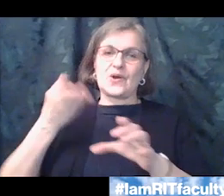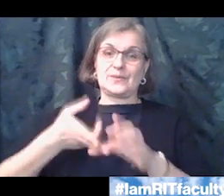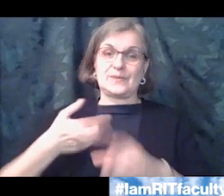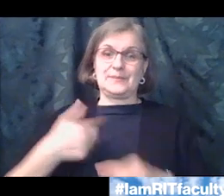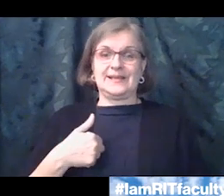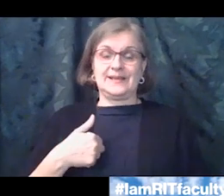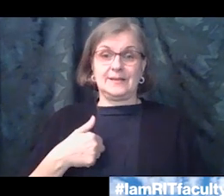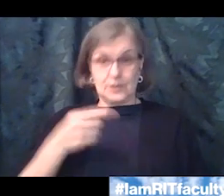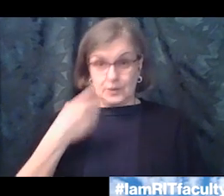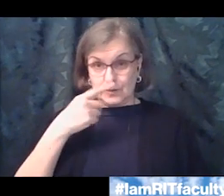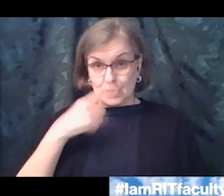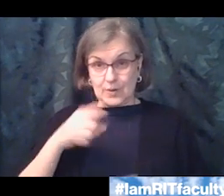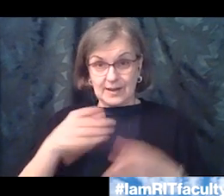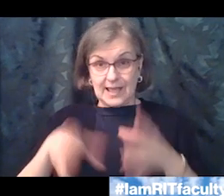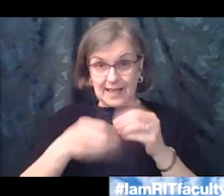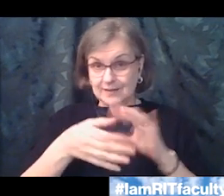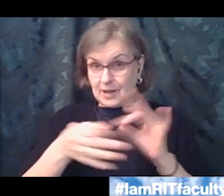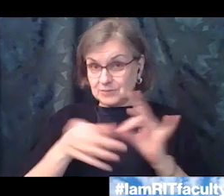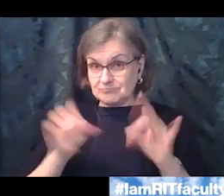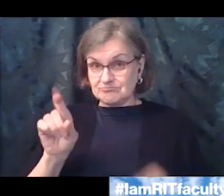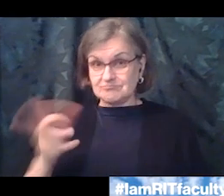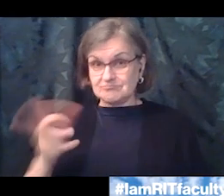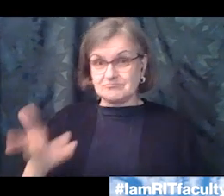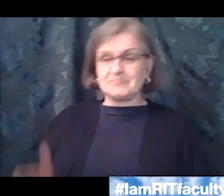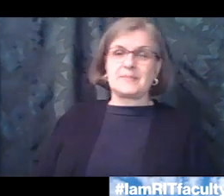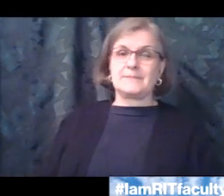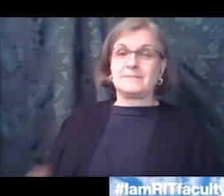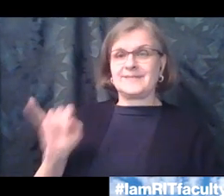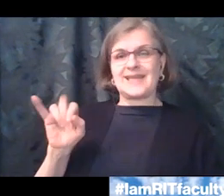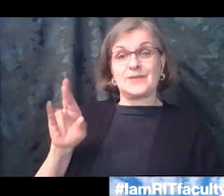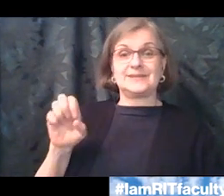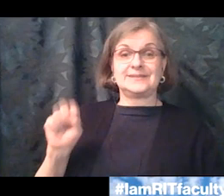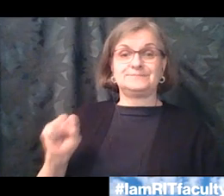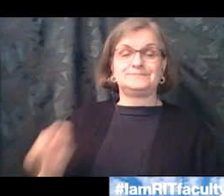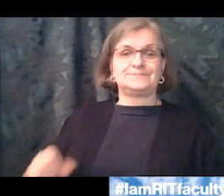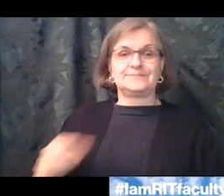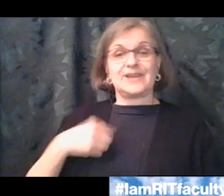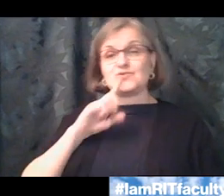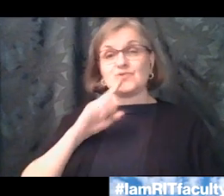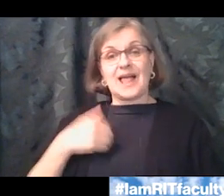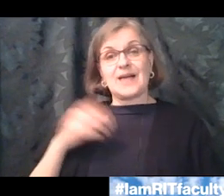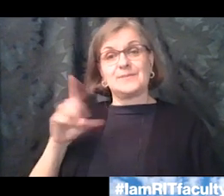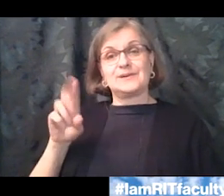Do you care to close this out? Sure. I am Dr. Rivero, professor and department